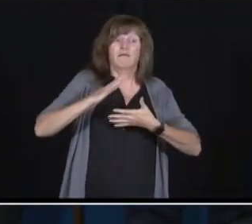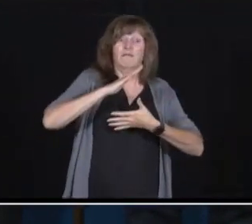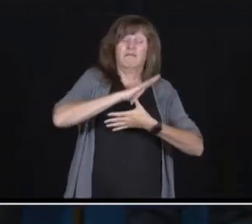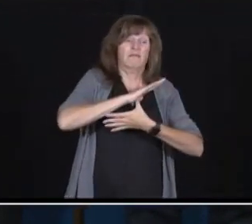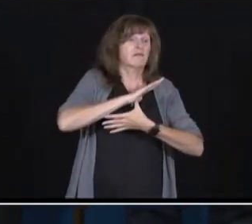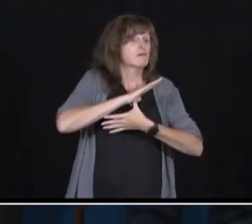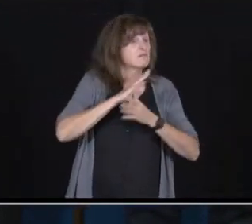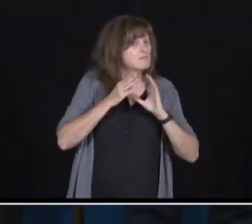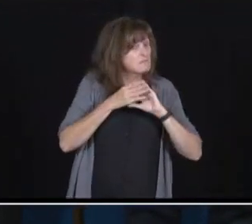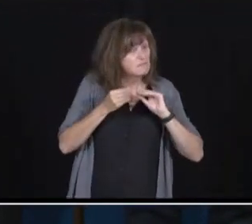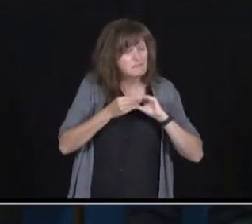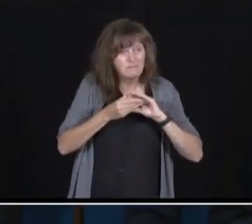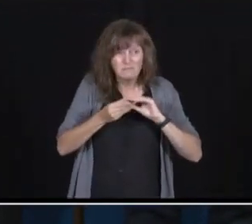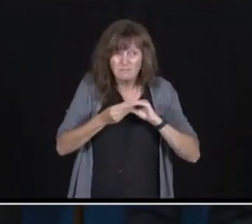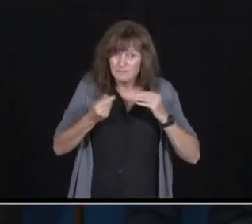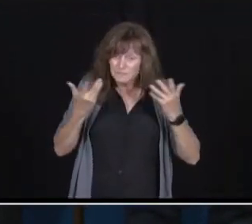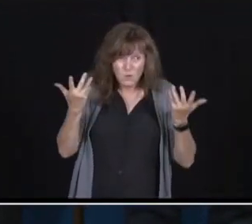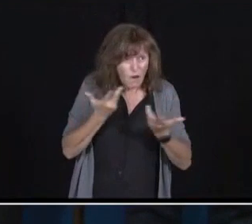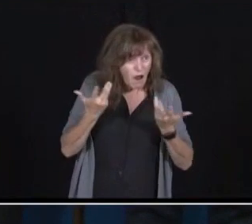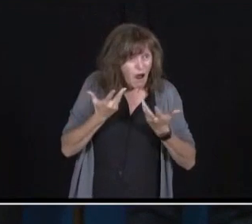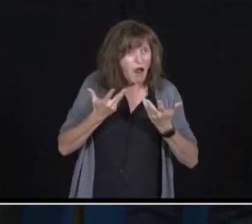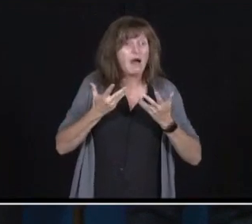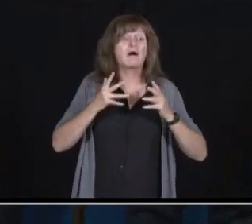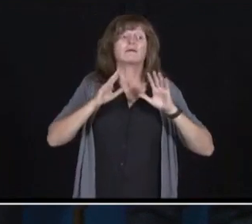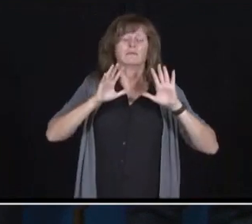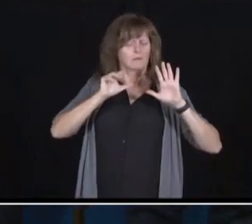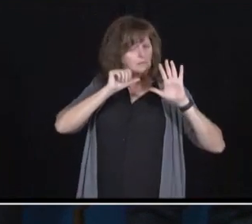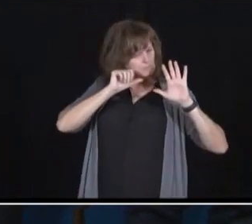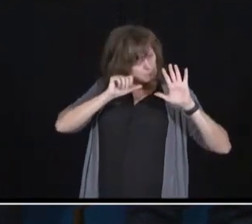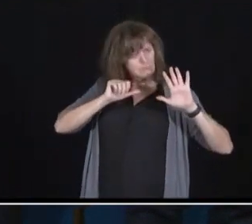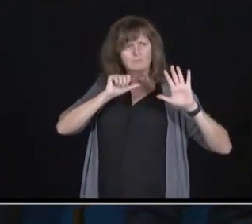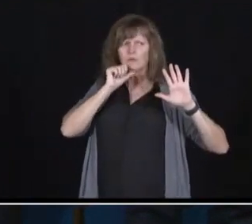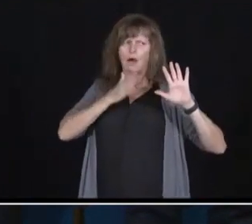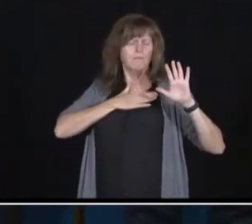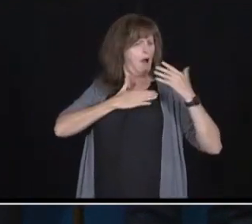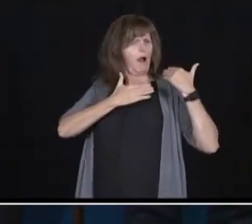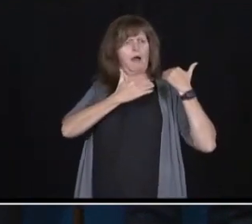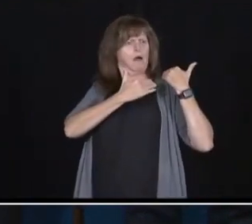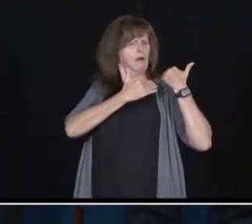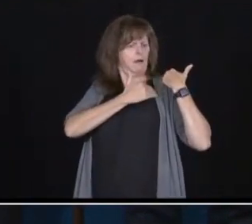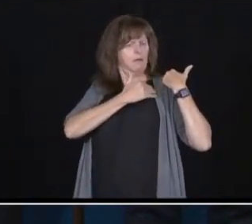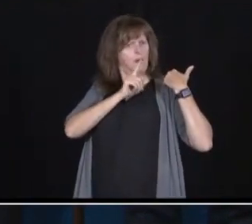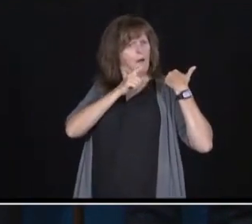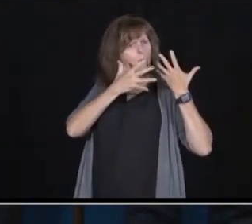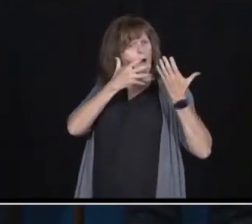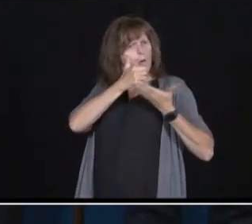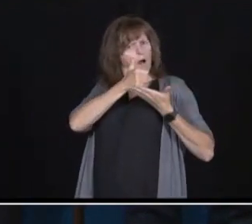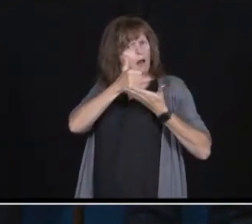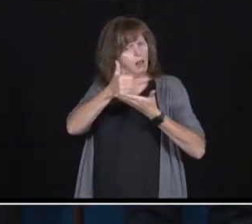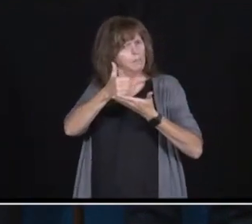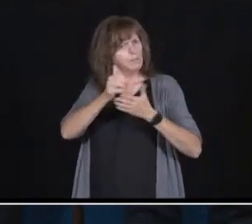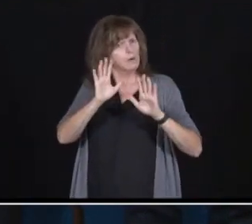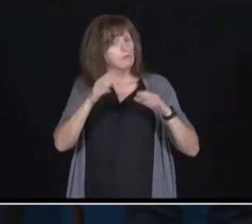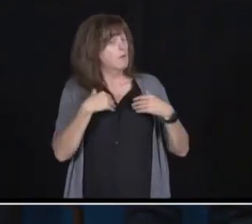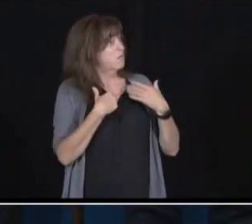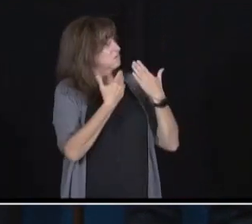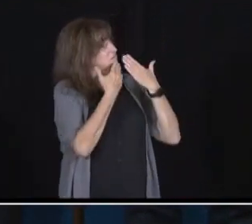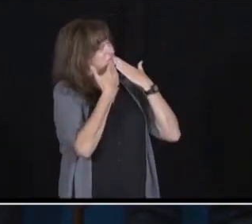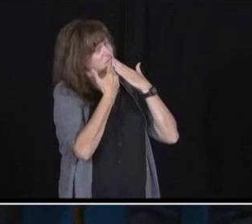The prime minister when he spoke to me on Friday, the first thing that came out of his mouth was Doug, I understand this is my jurisdiction.